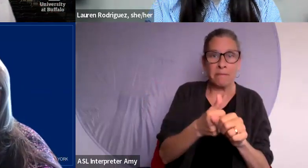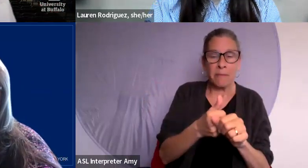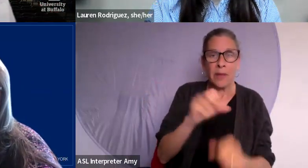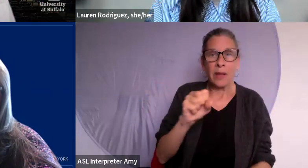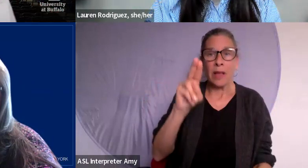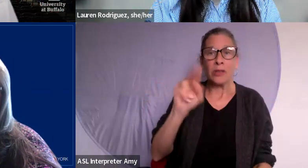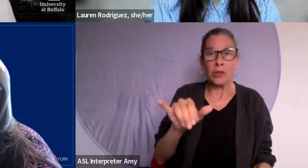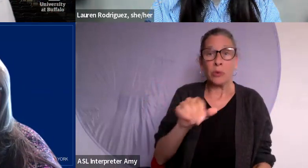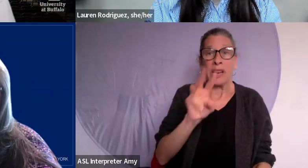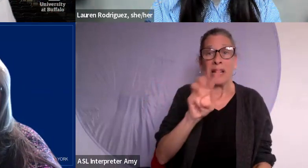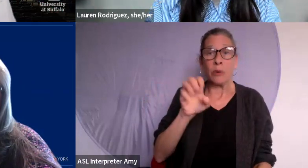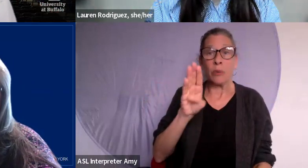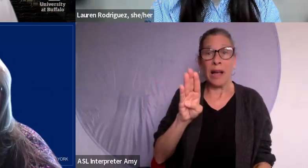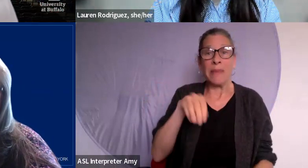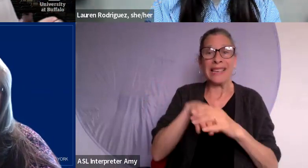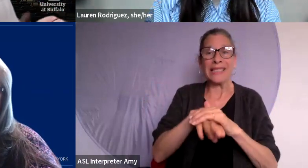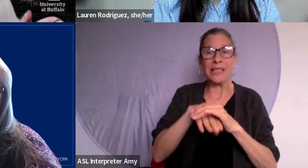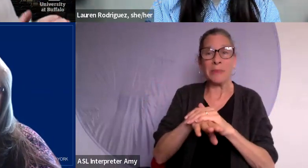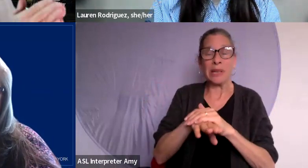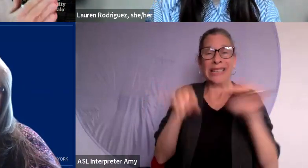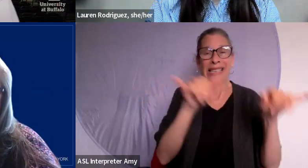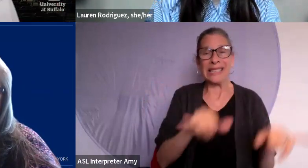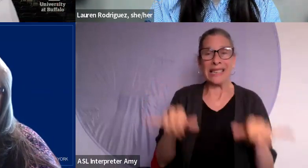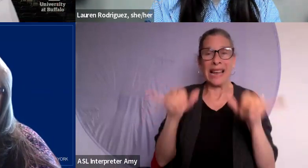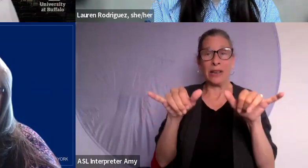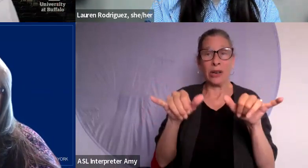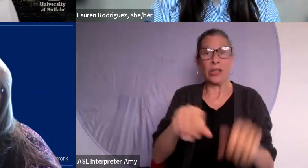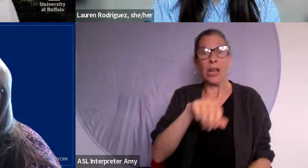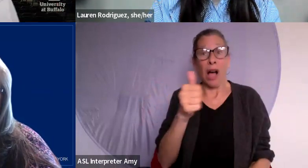accessibility standards. And the other thing you should be aware